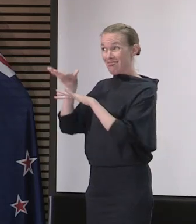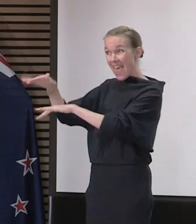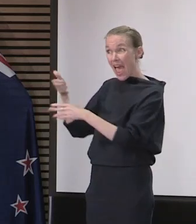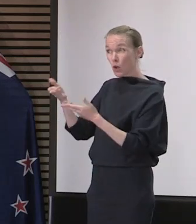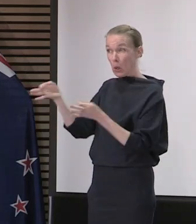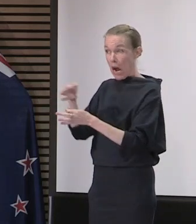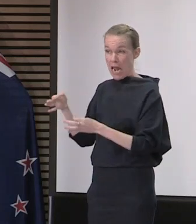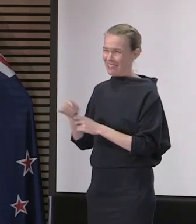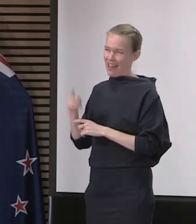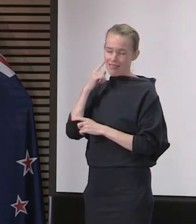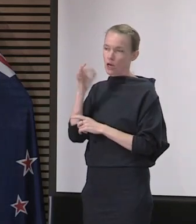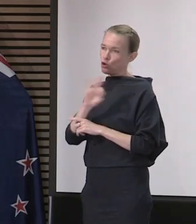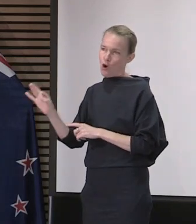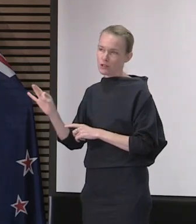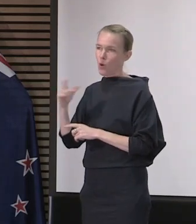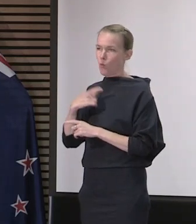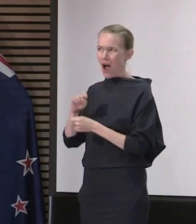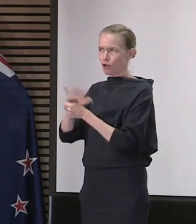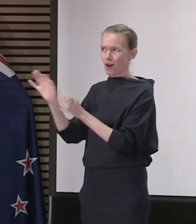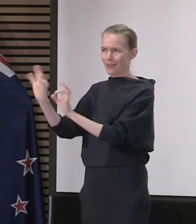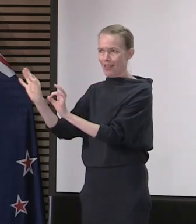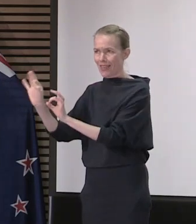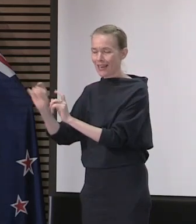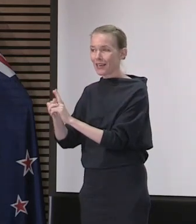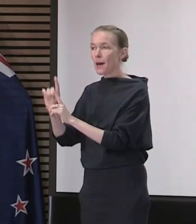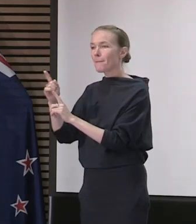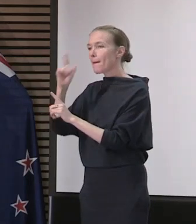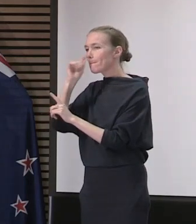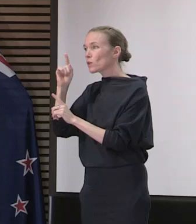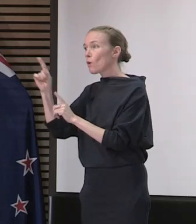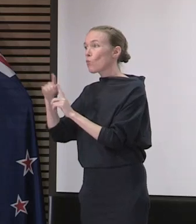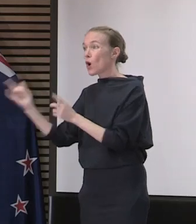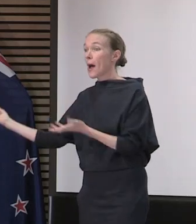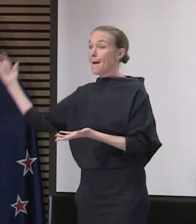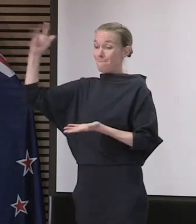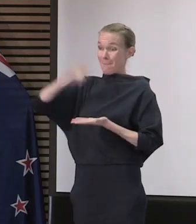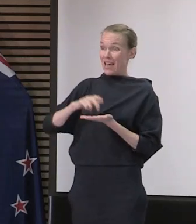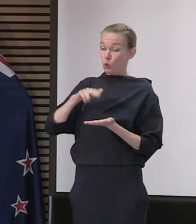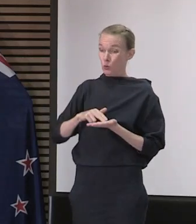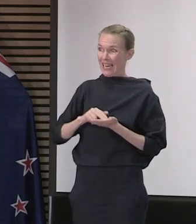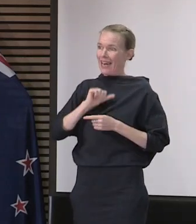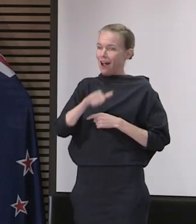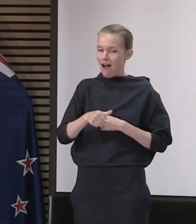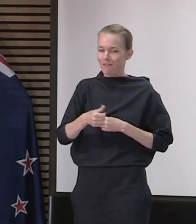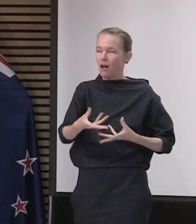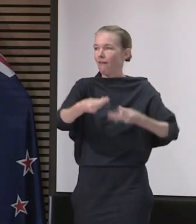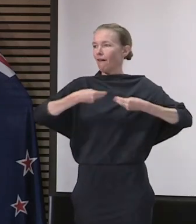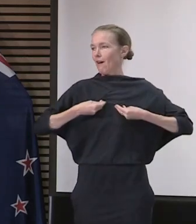the travel back from the Cook Islands. They haven't had any cases, but whether it happened in another setting during the